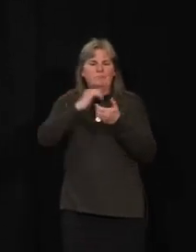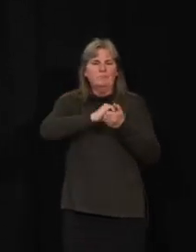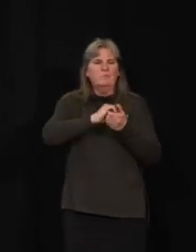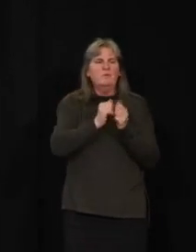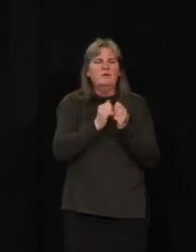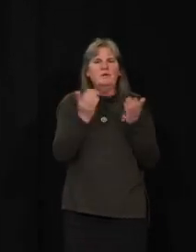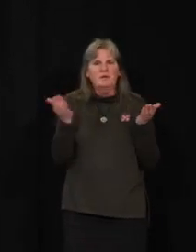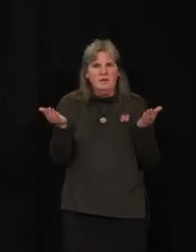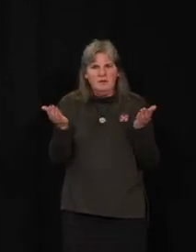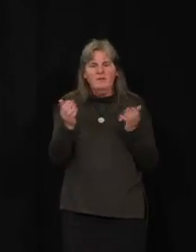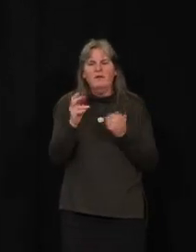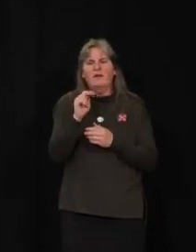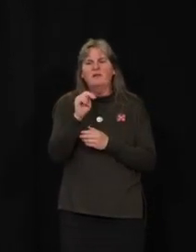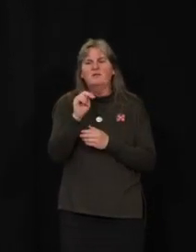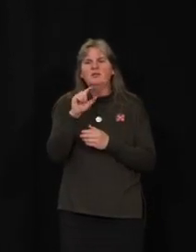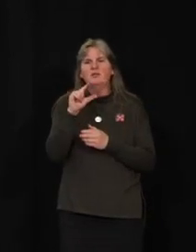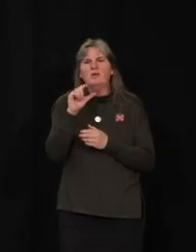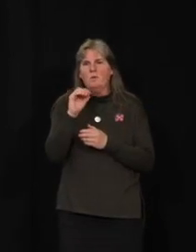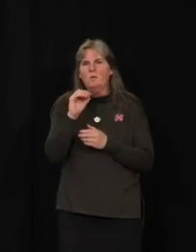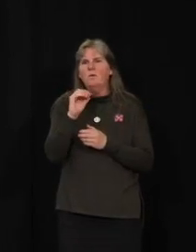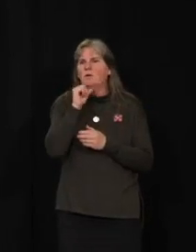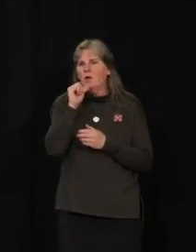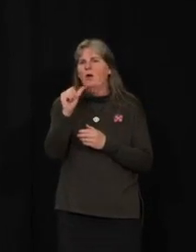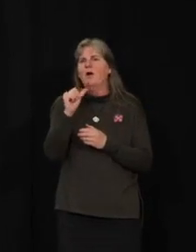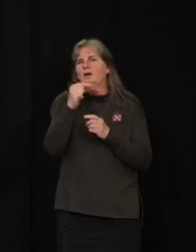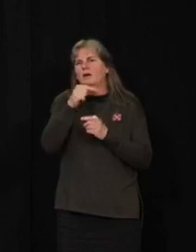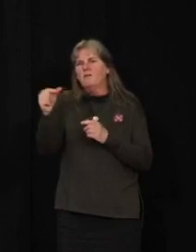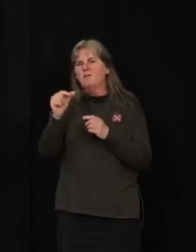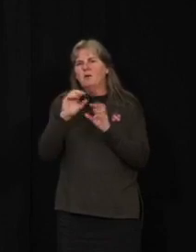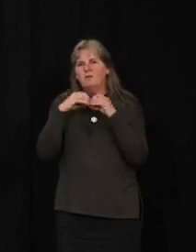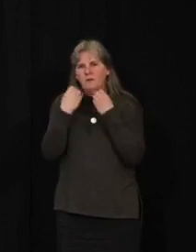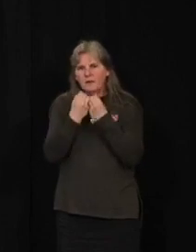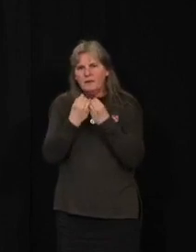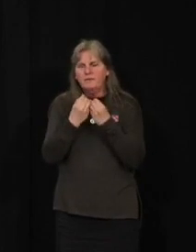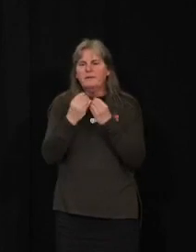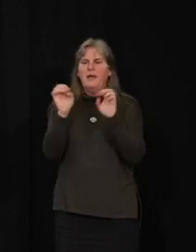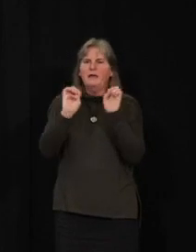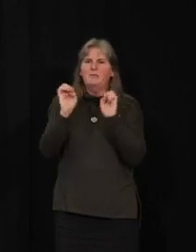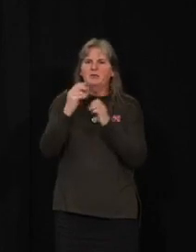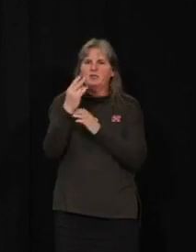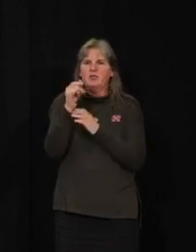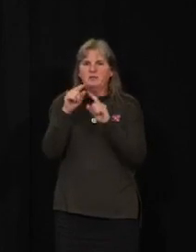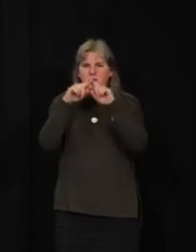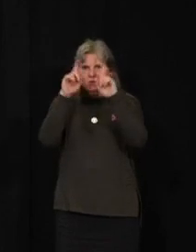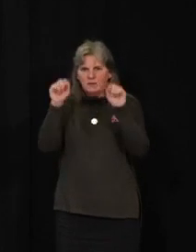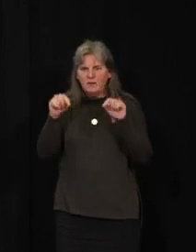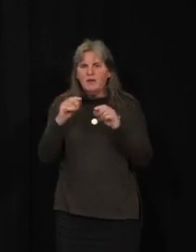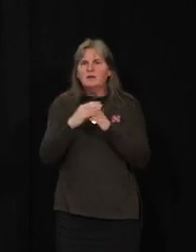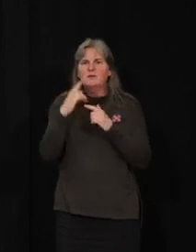NGOs and also the White House emergency shelter. Also the mental wellness hubs right across the Yukon.